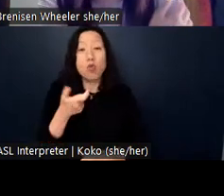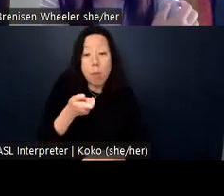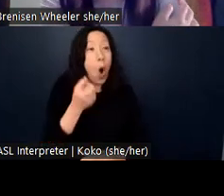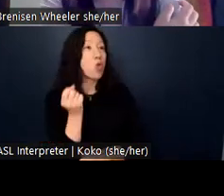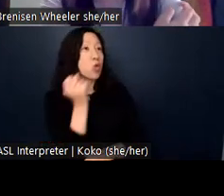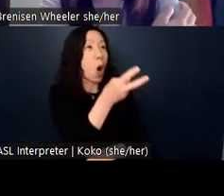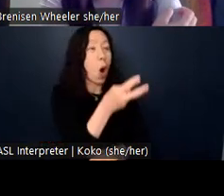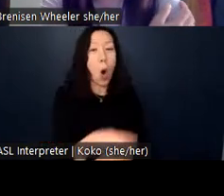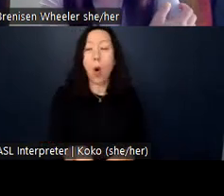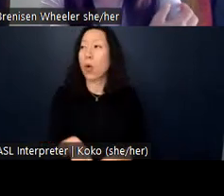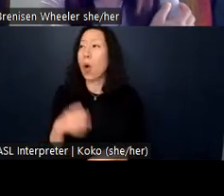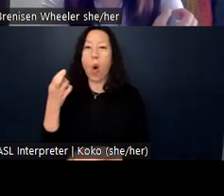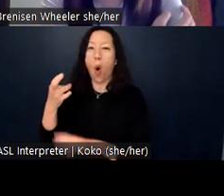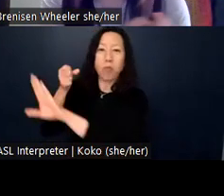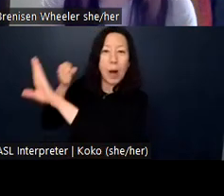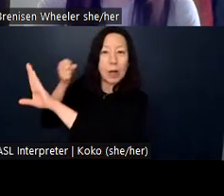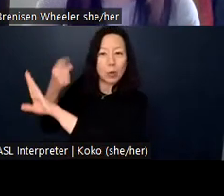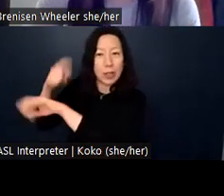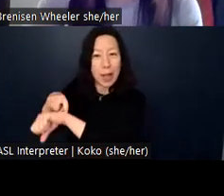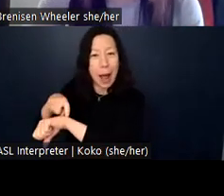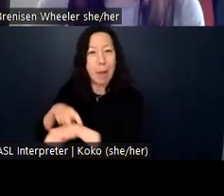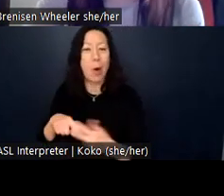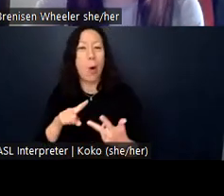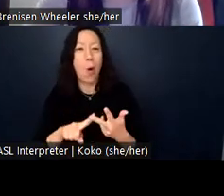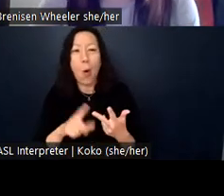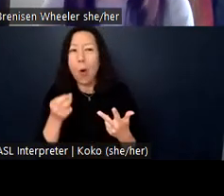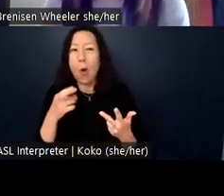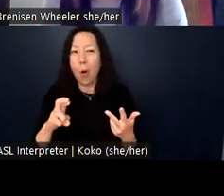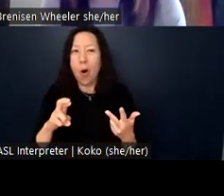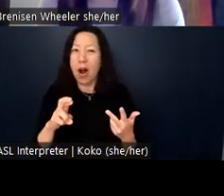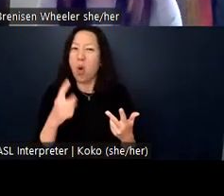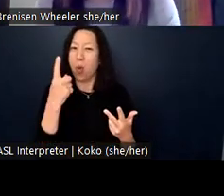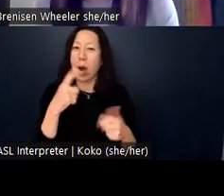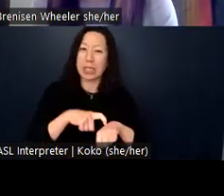may have seen depicted in the media domestic violence is a 24 7